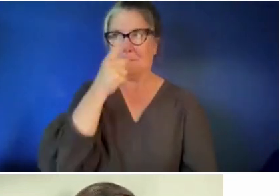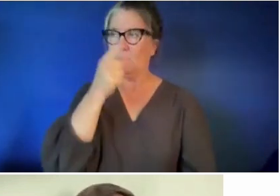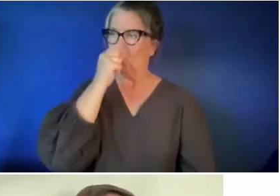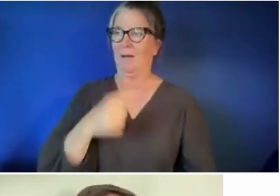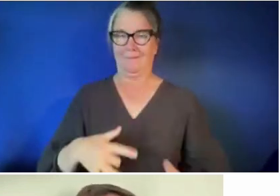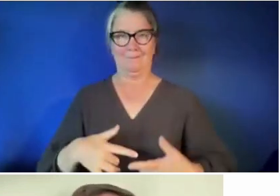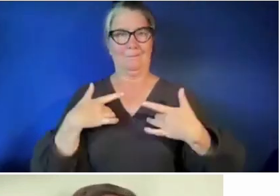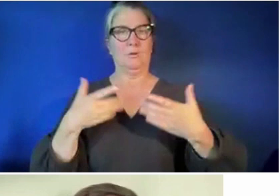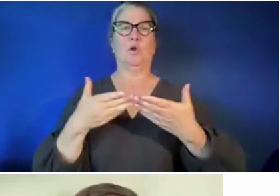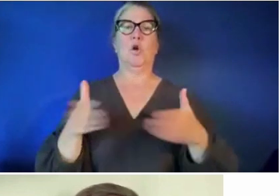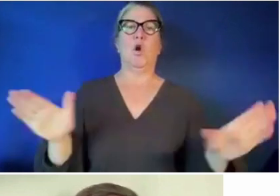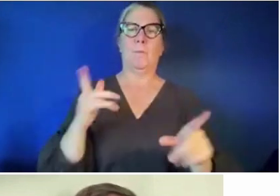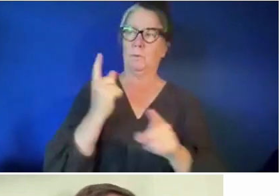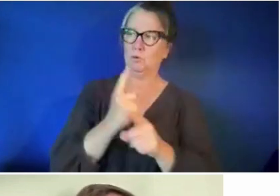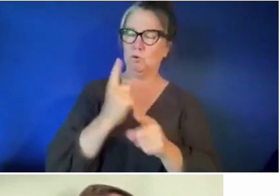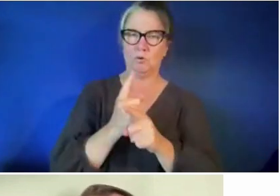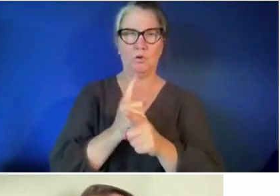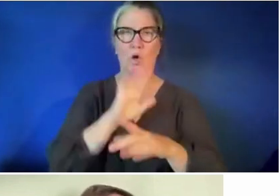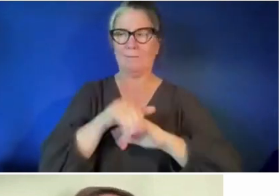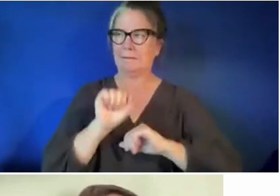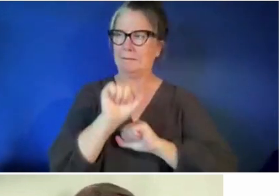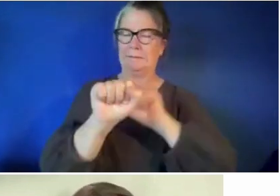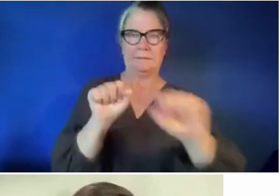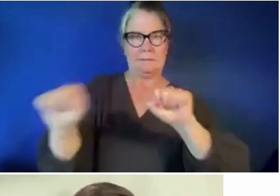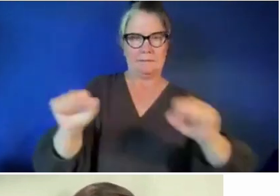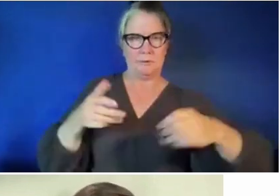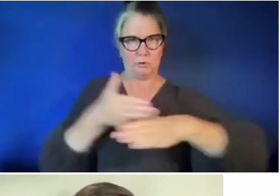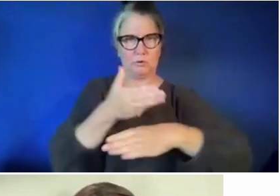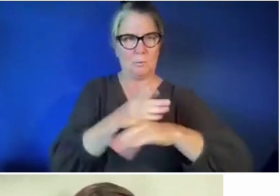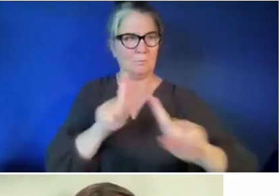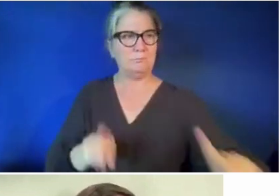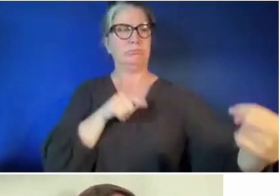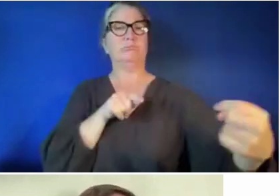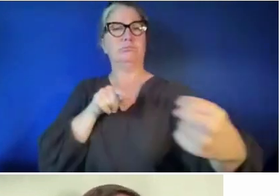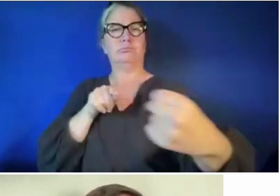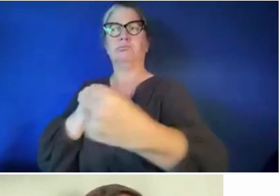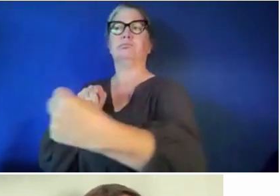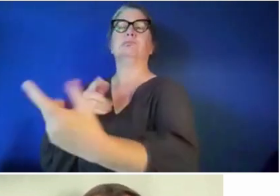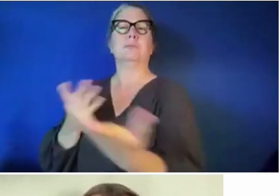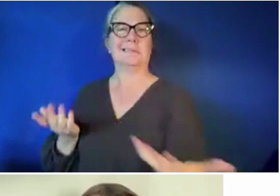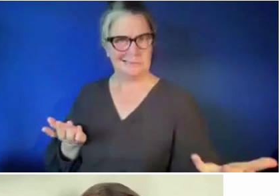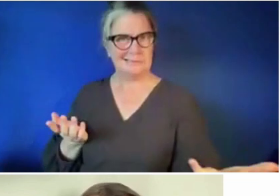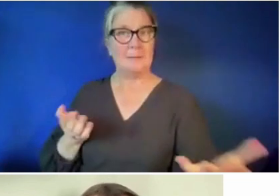about the challenges that they're facing, and then it becomes a shared problem, how can we facilitate the work that the team needs